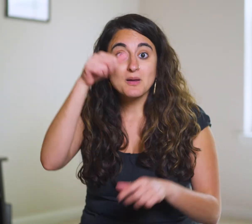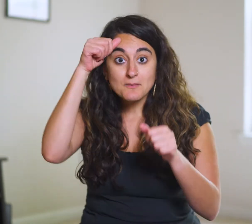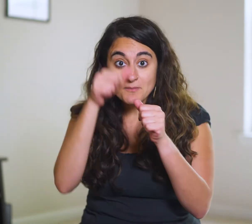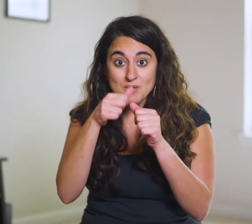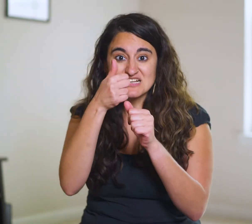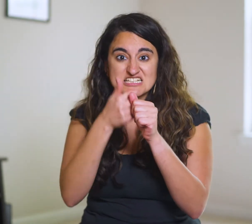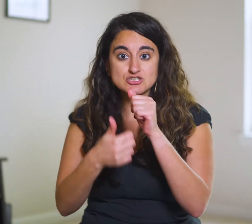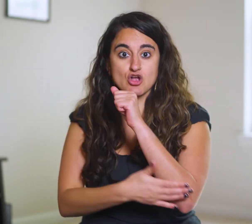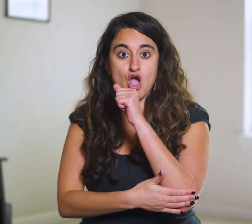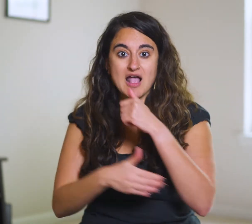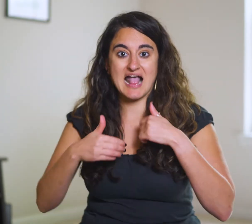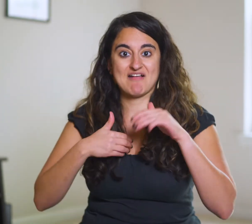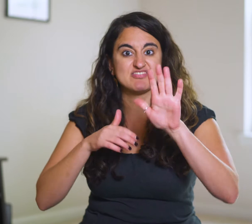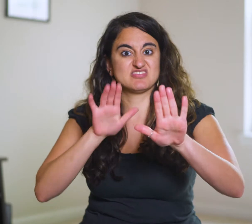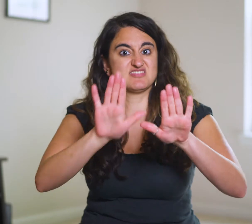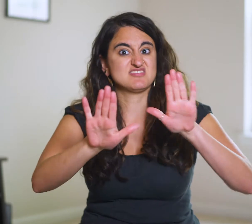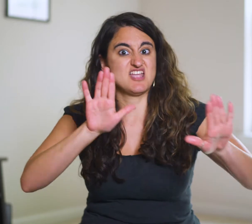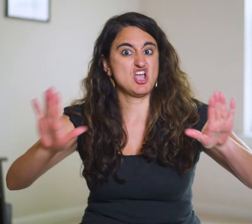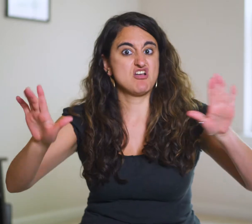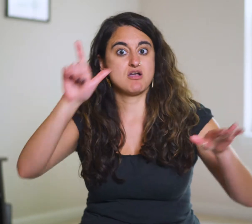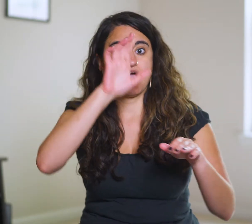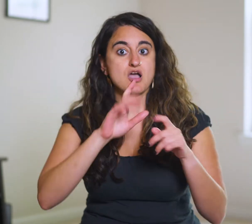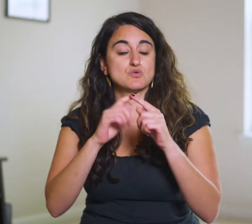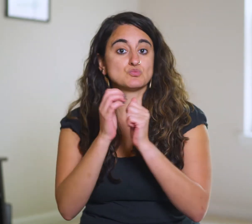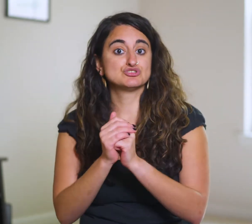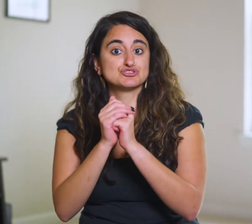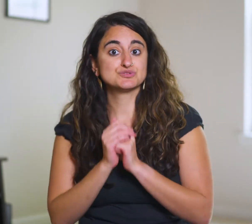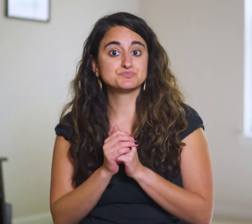Remember how each nation has their own set of gods to worship?